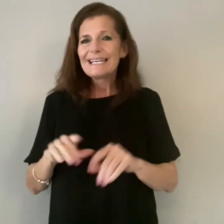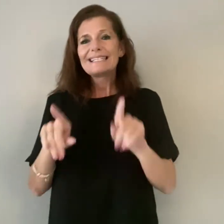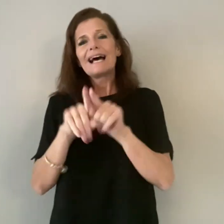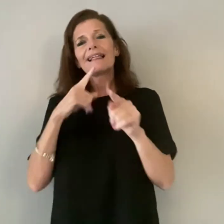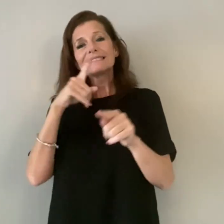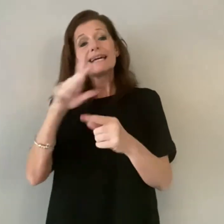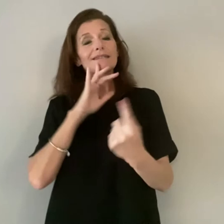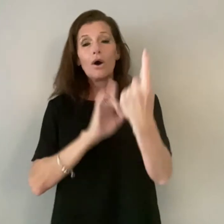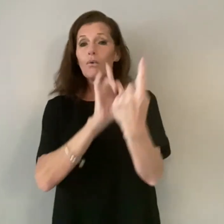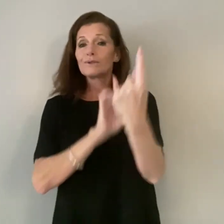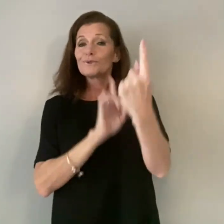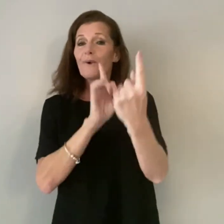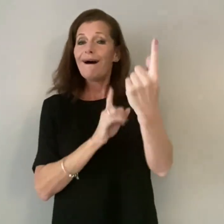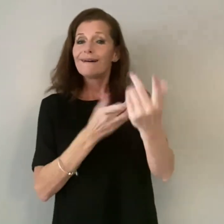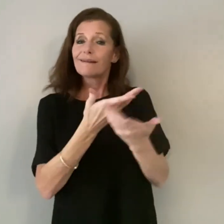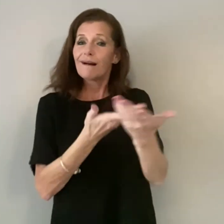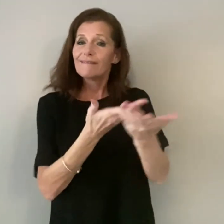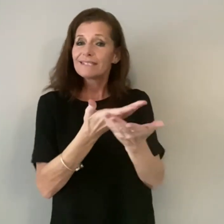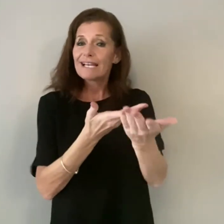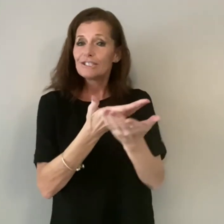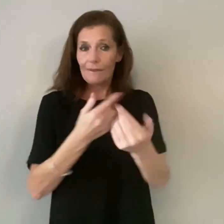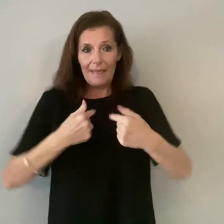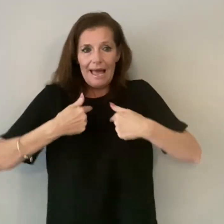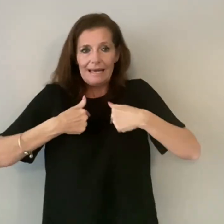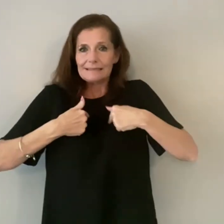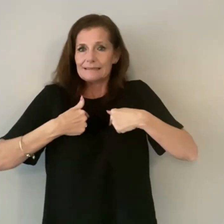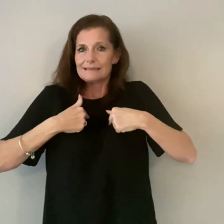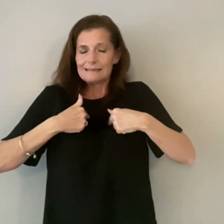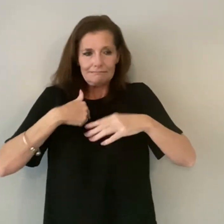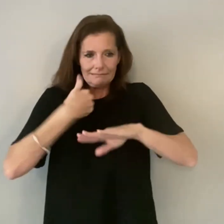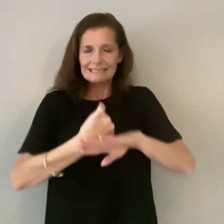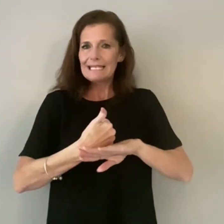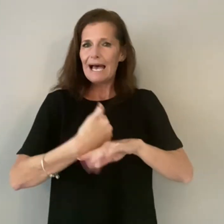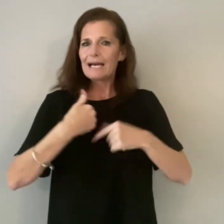Like I was talking about those one-to-one conversations. That's just something that I set.